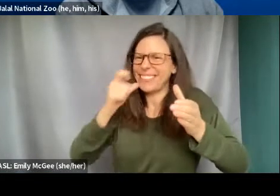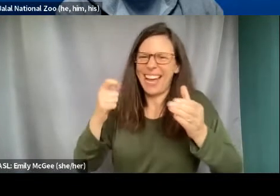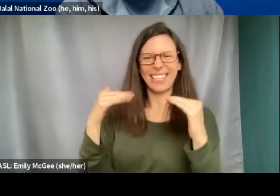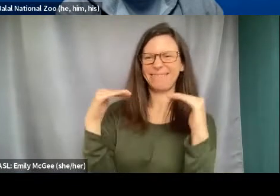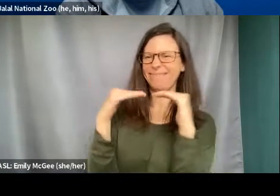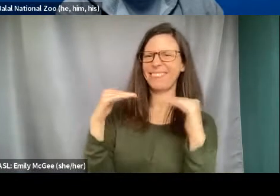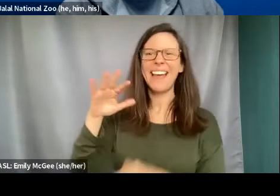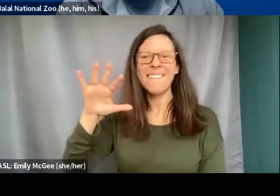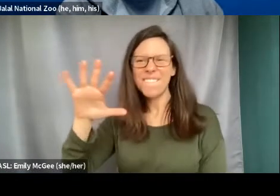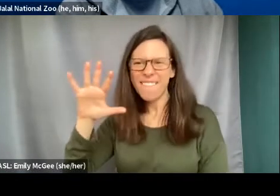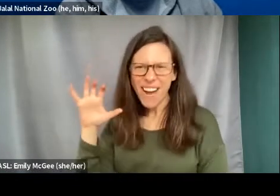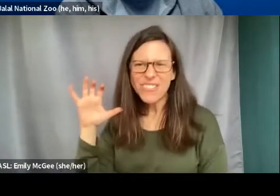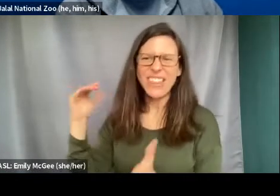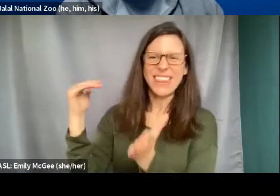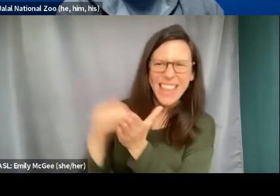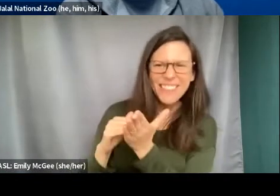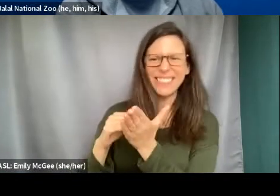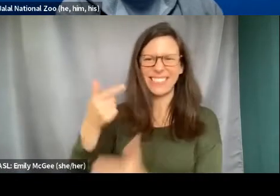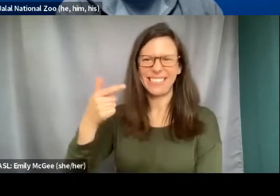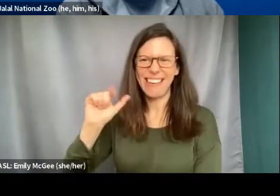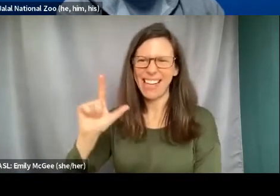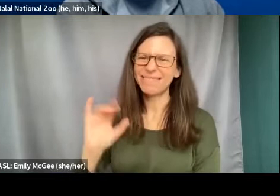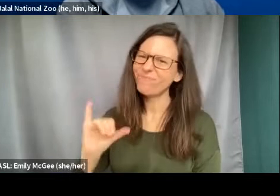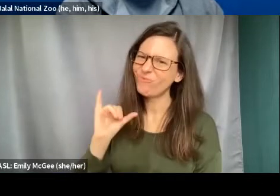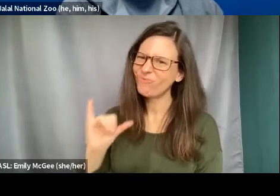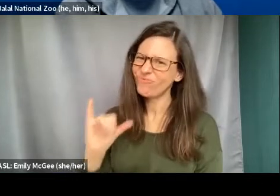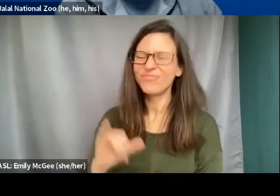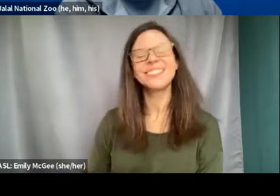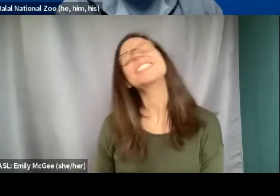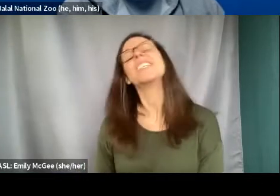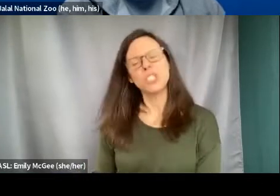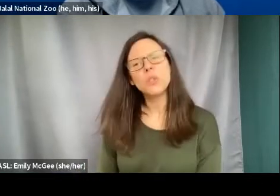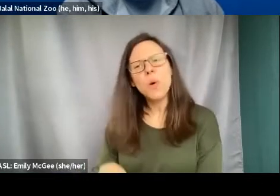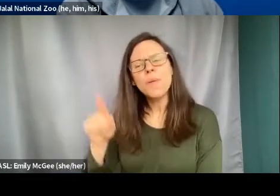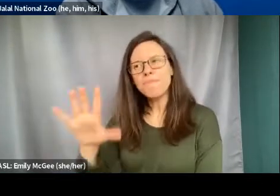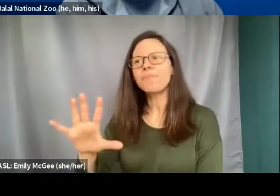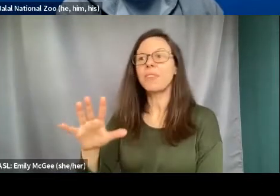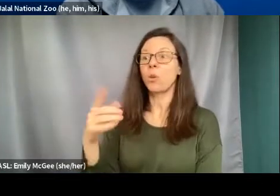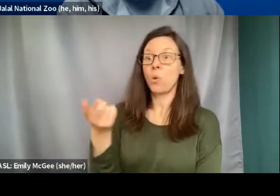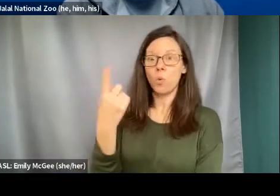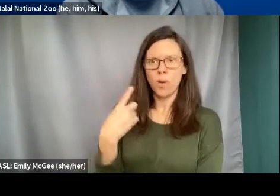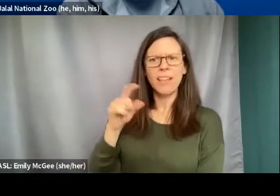other factors when it comes to water quality that you have to take into consideration when trying